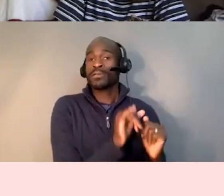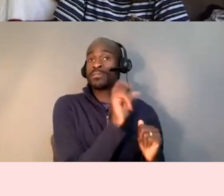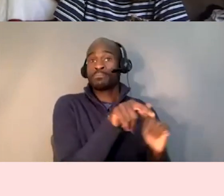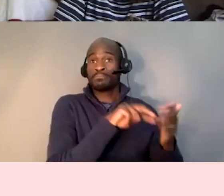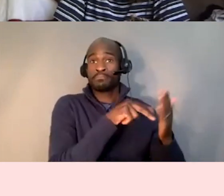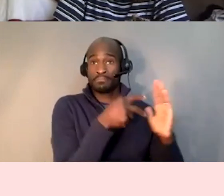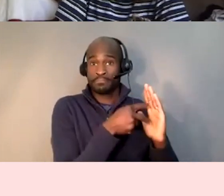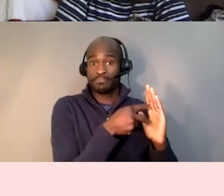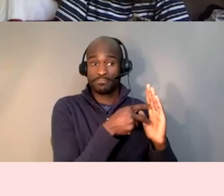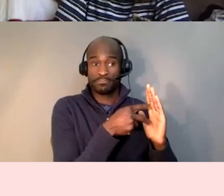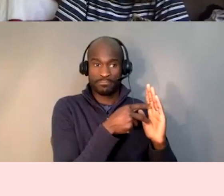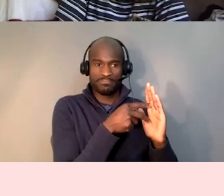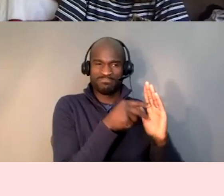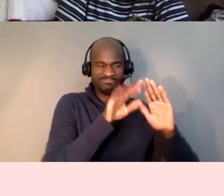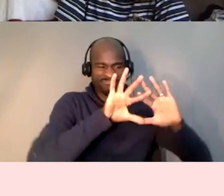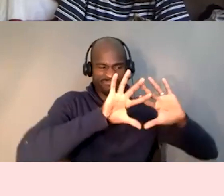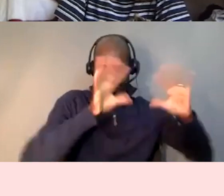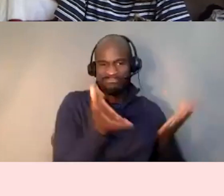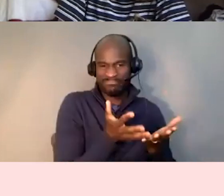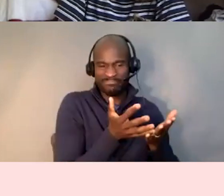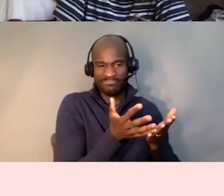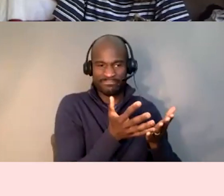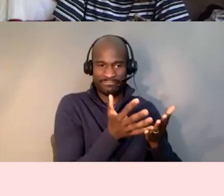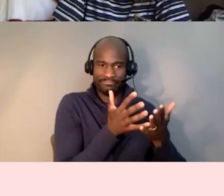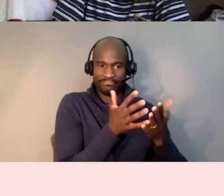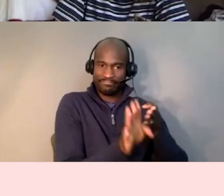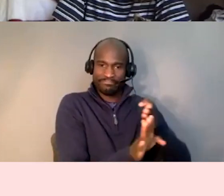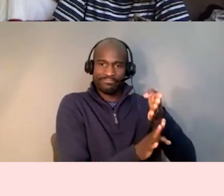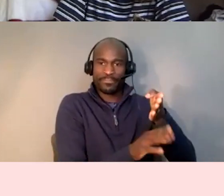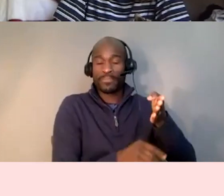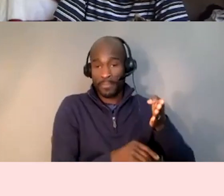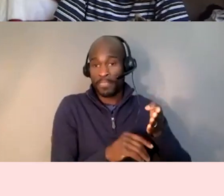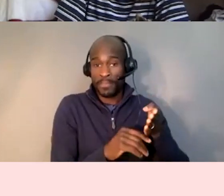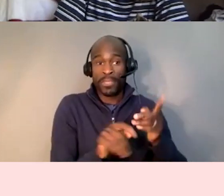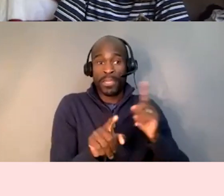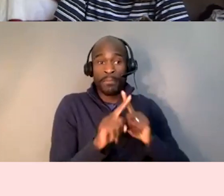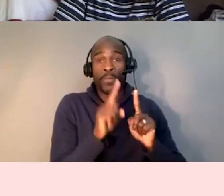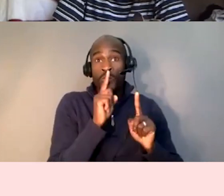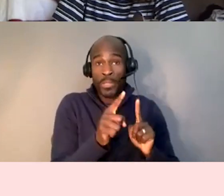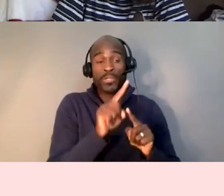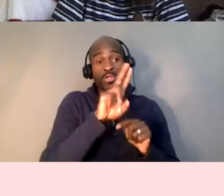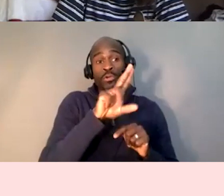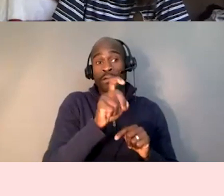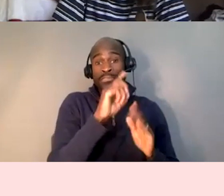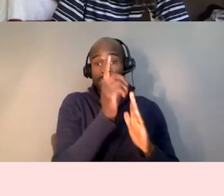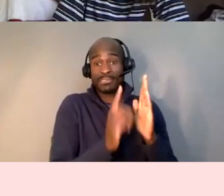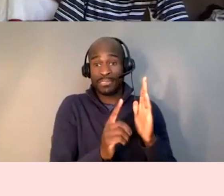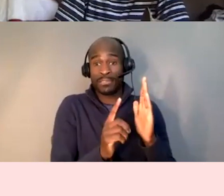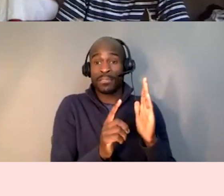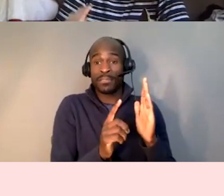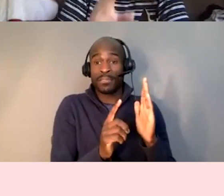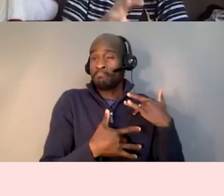the whole discipline actually but UX design is more specifically, at least sometimes, just the